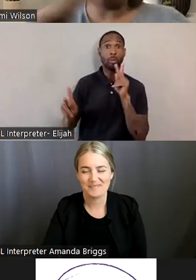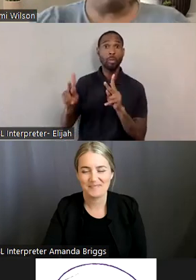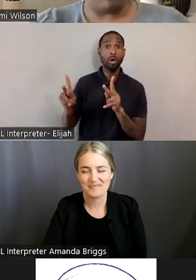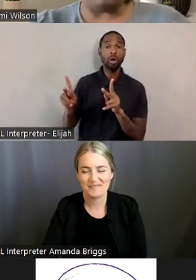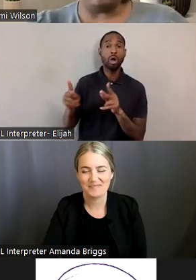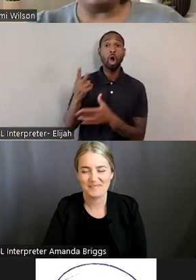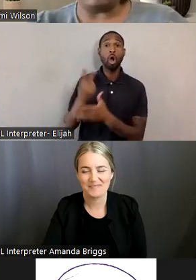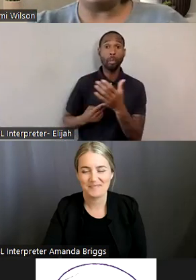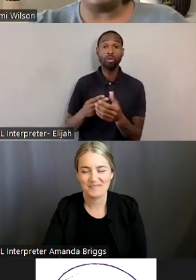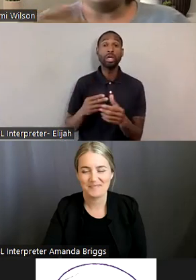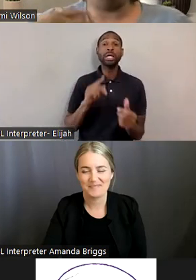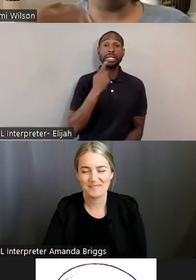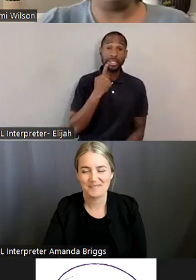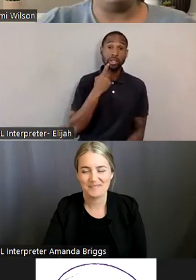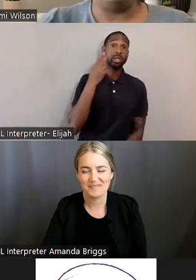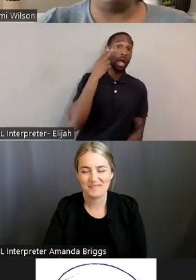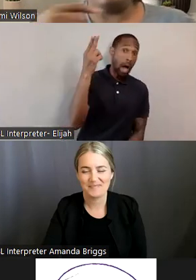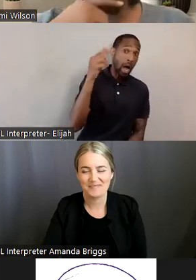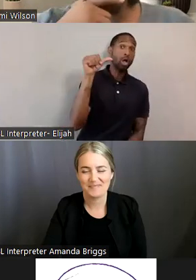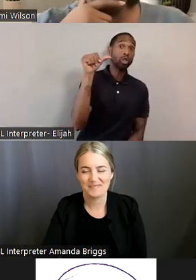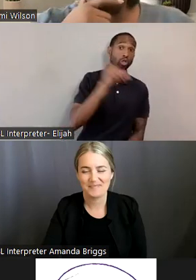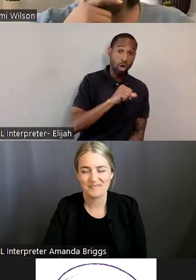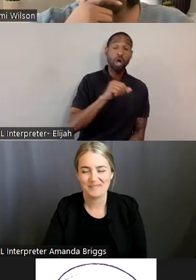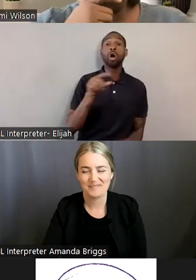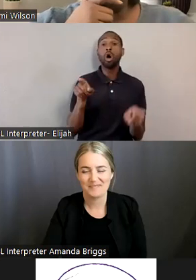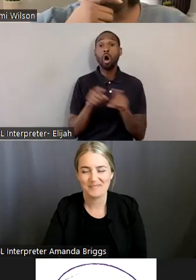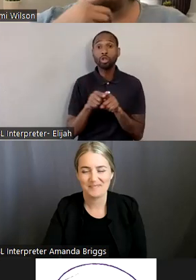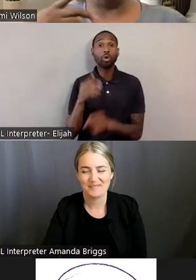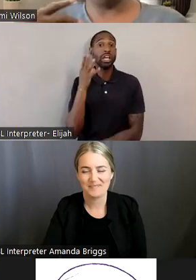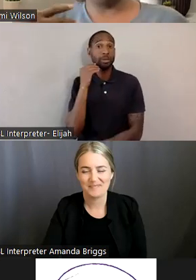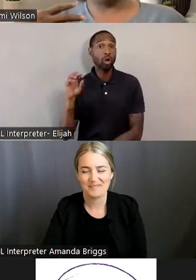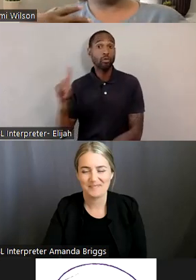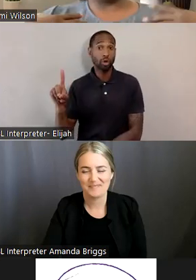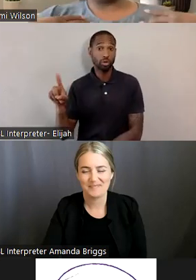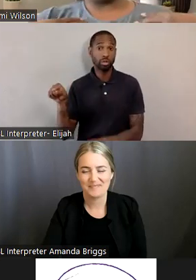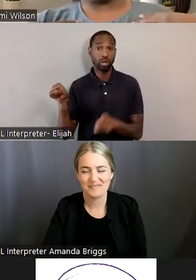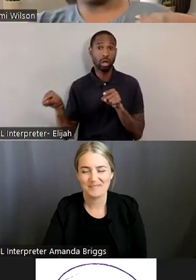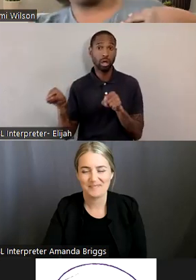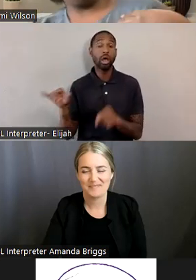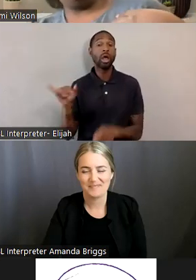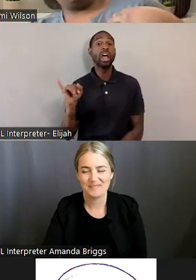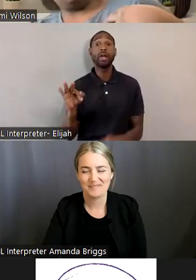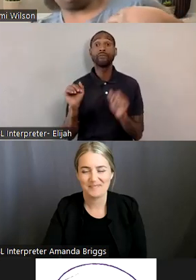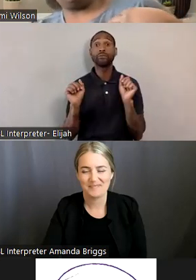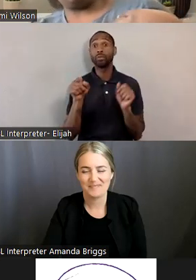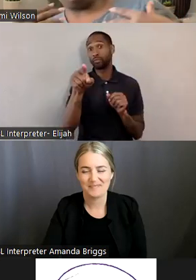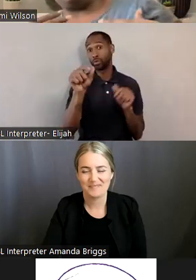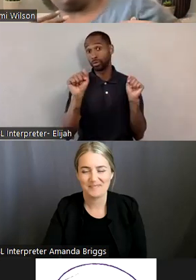profoundly intoxicated and experiencing overdose. So if you can, roll them